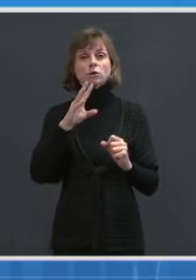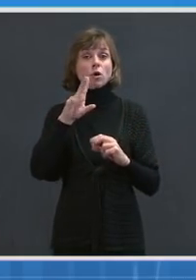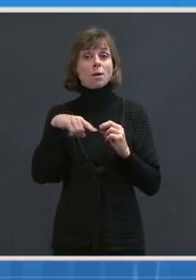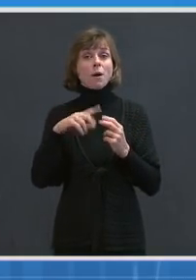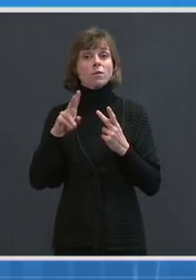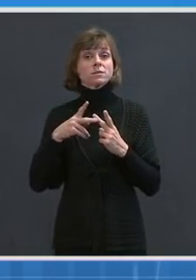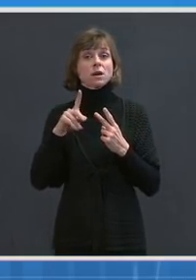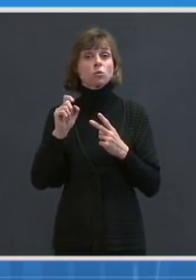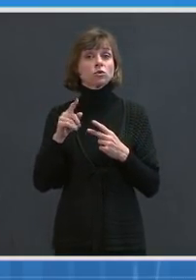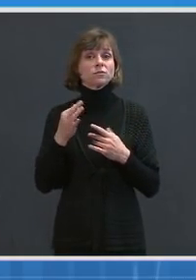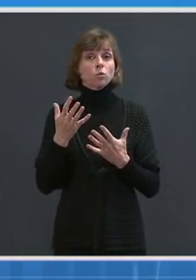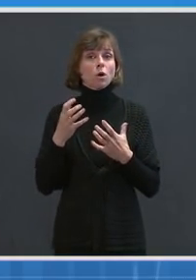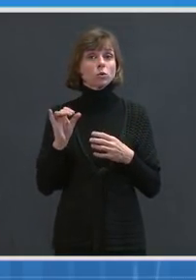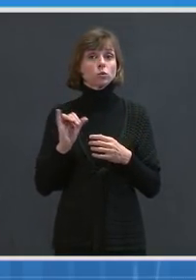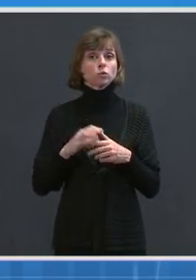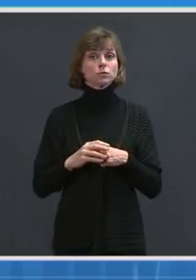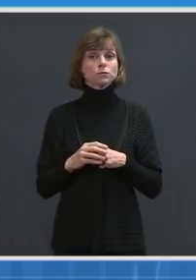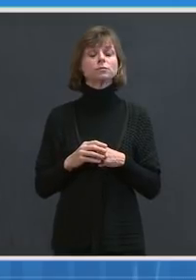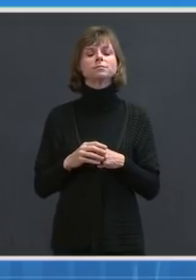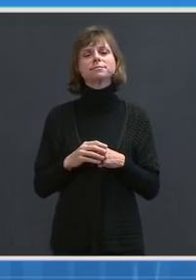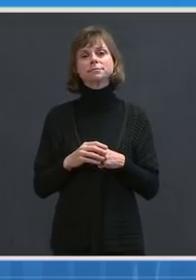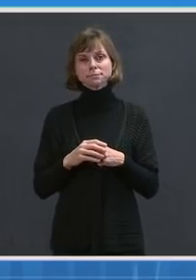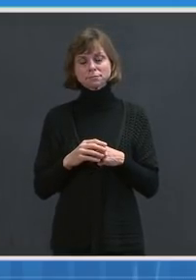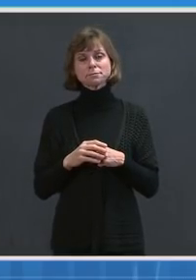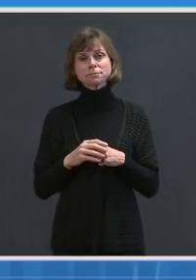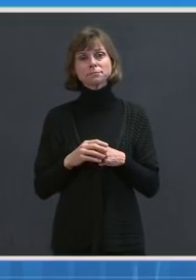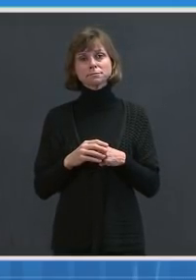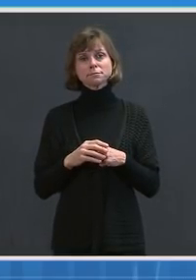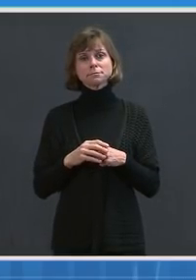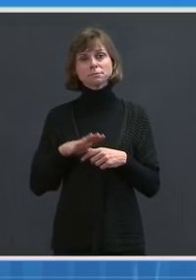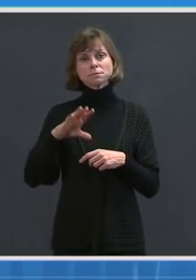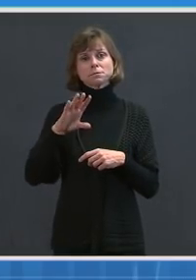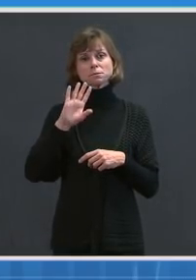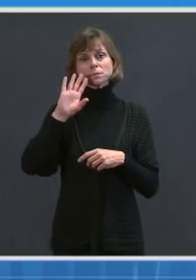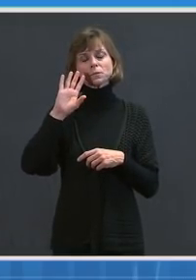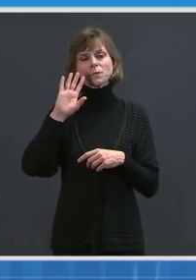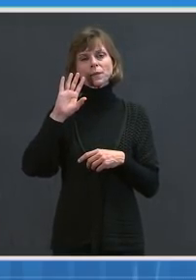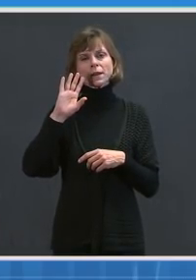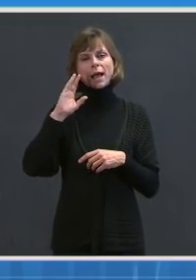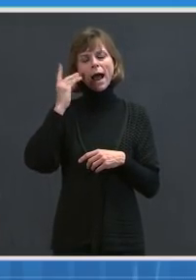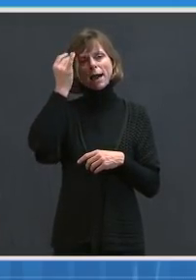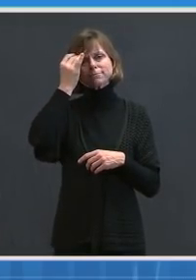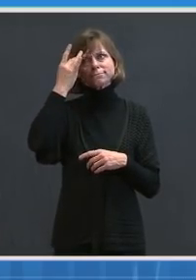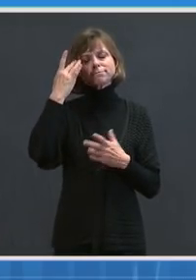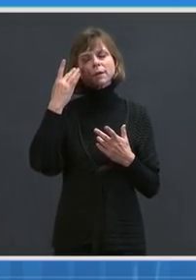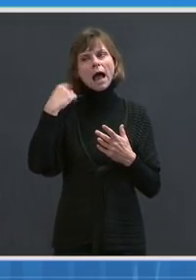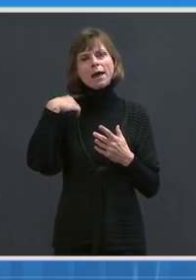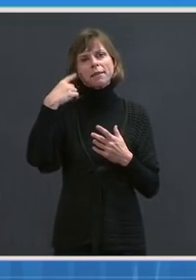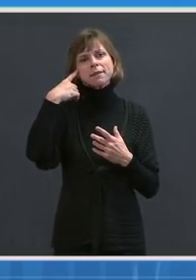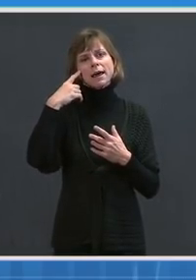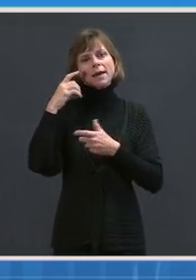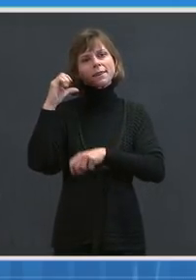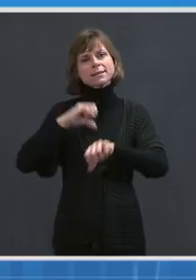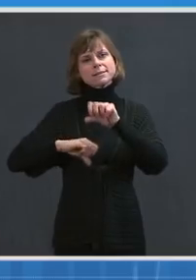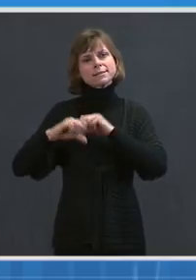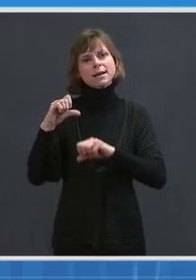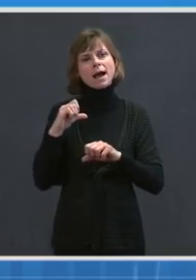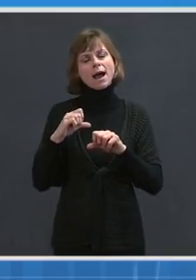Dr. Walensky: Yeah. You know, I think the science is now following the messaging that we have, and the messaging has followed the science.